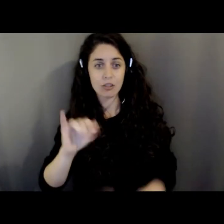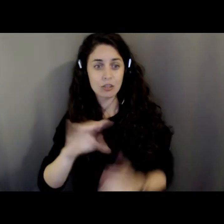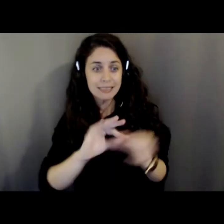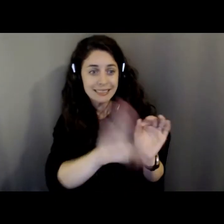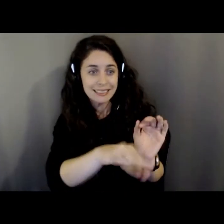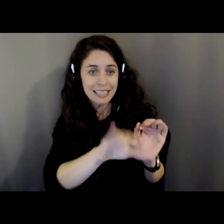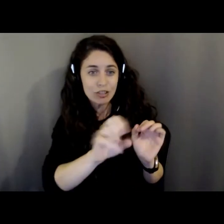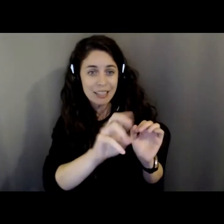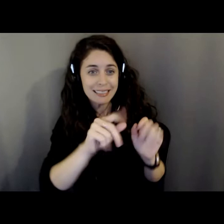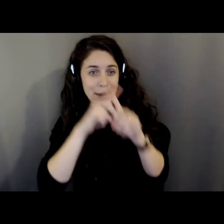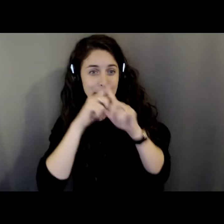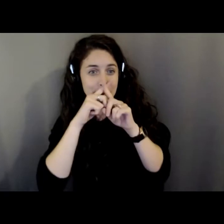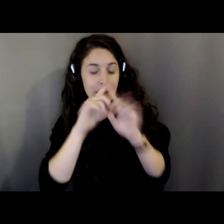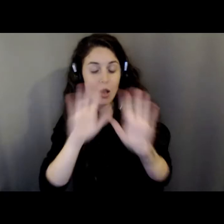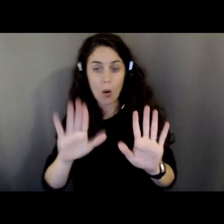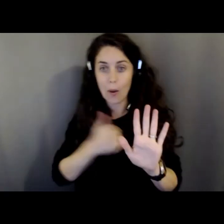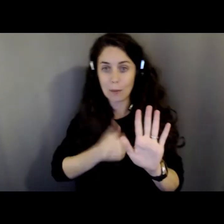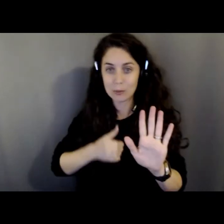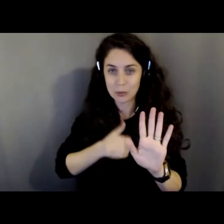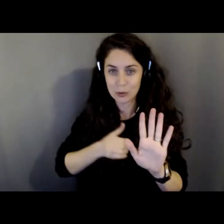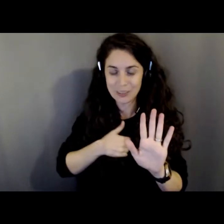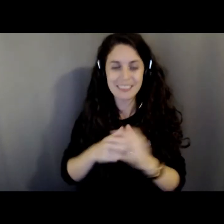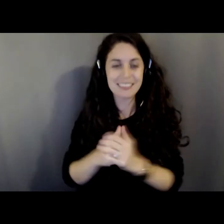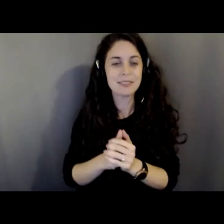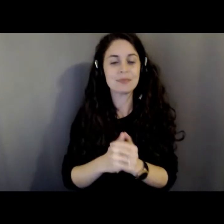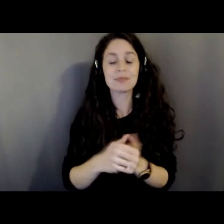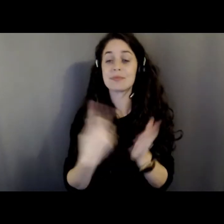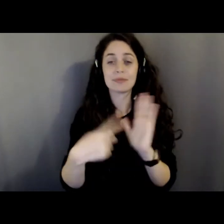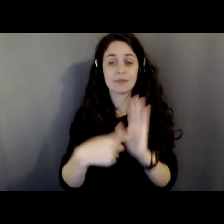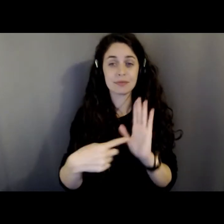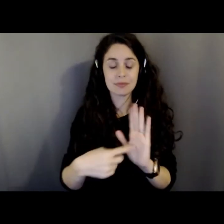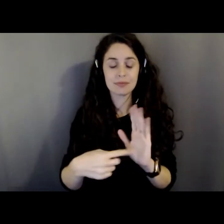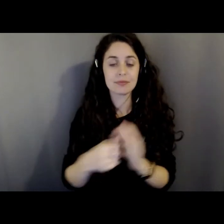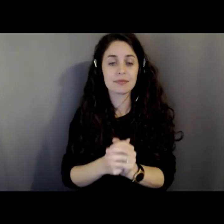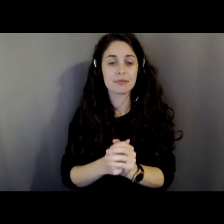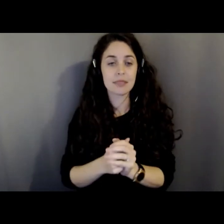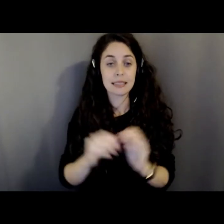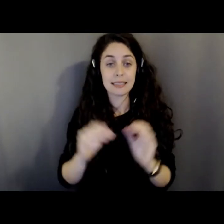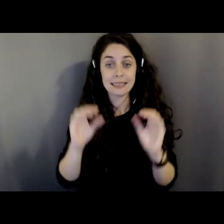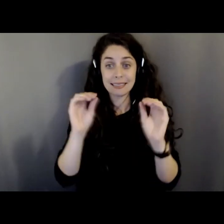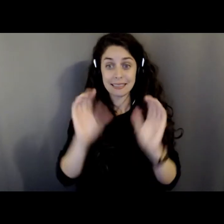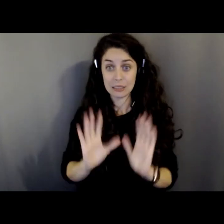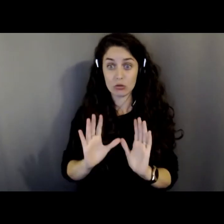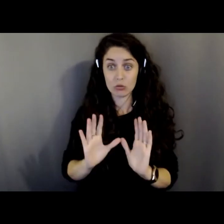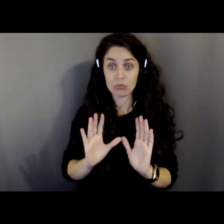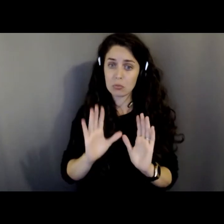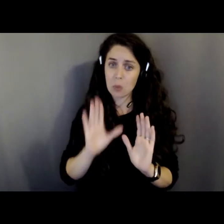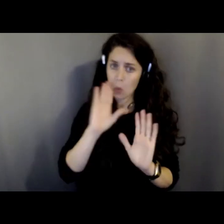I'm so sorry. For example, teachers will provide accommodations,